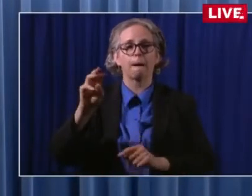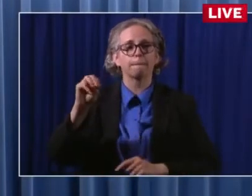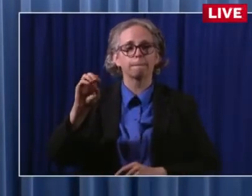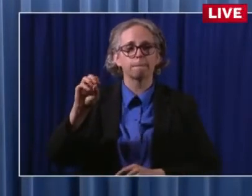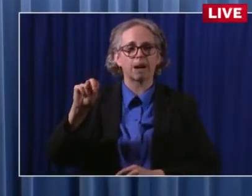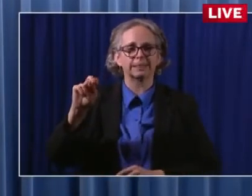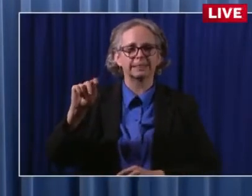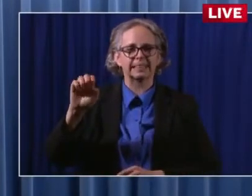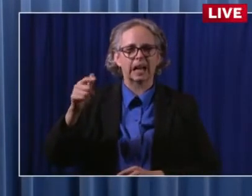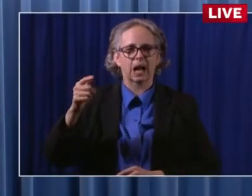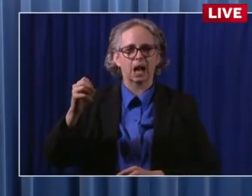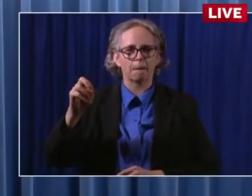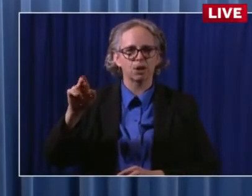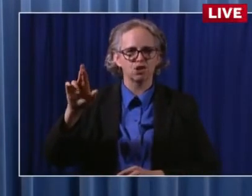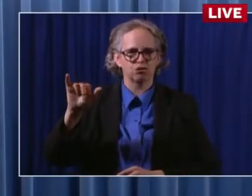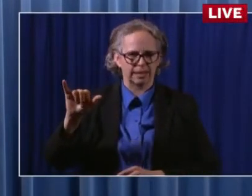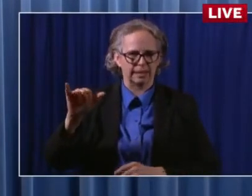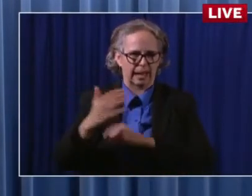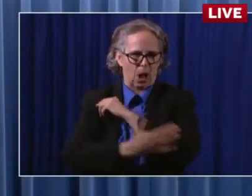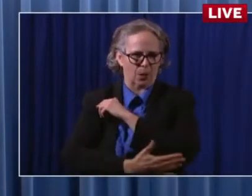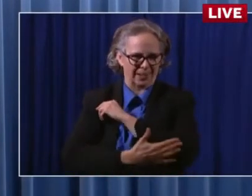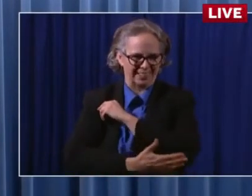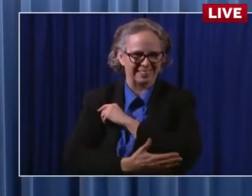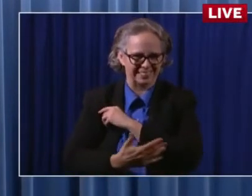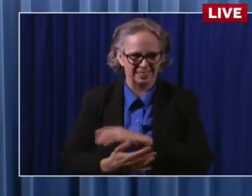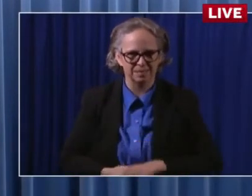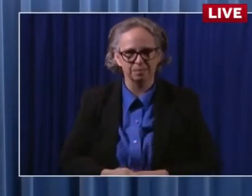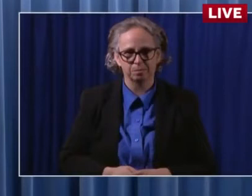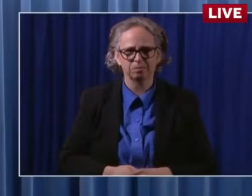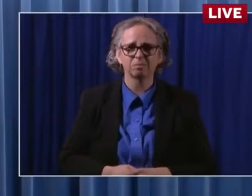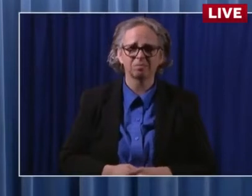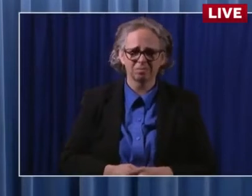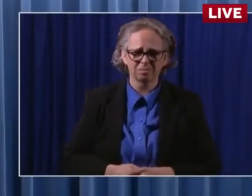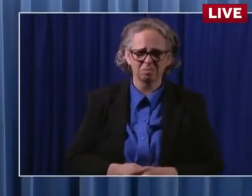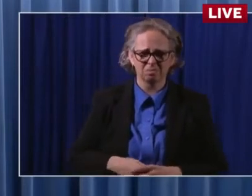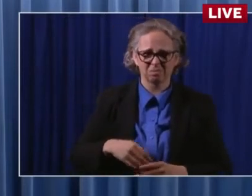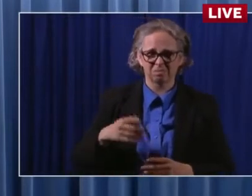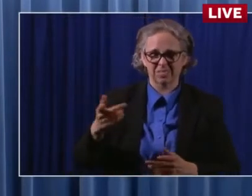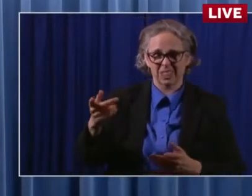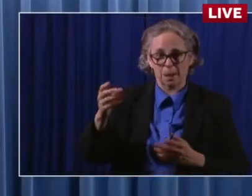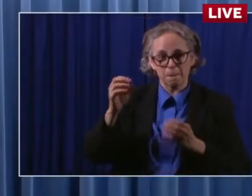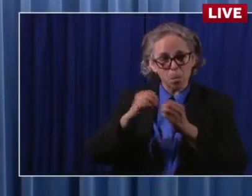DOWN TO MONTGOMERY COUNTY, DURING THE LAST THREE WEEKS, MONTGOMERY COUNTY’S COVID-19 CASES HAVE INCREASED.